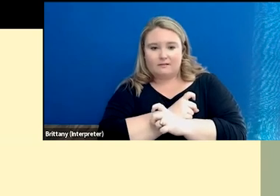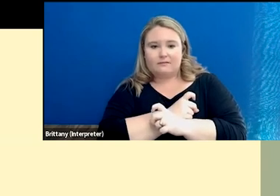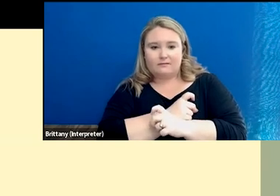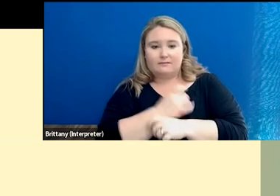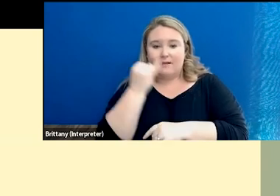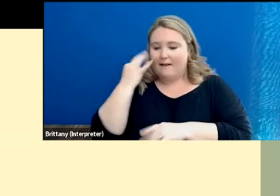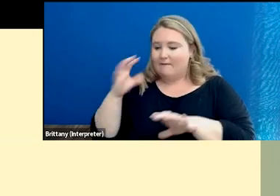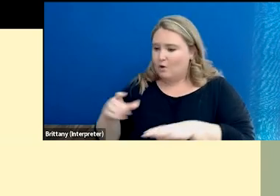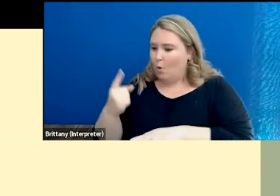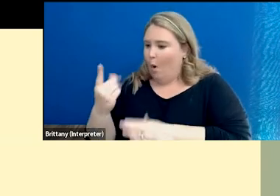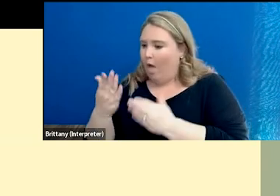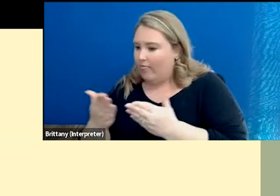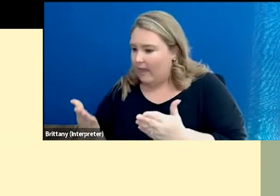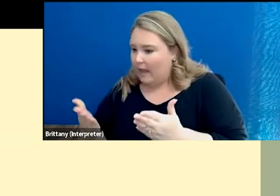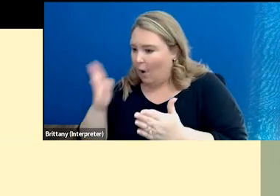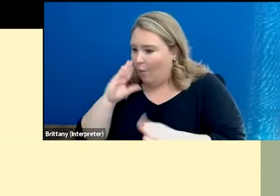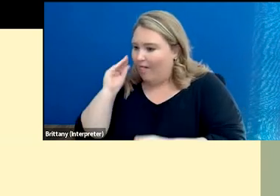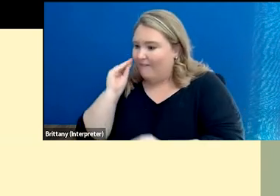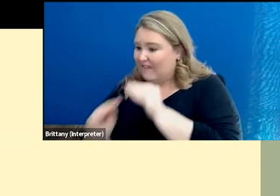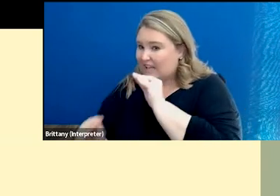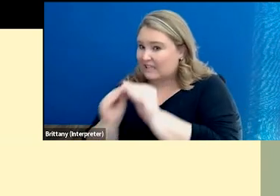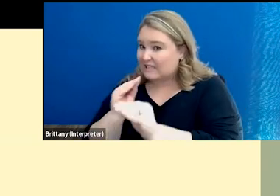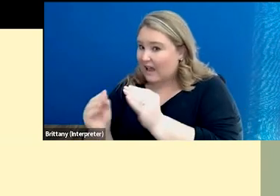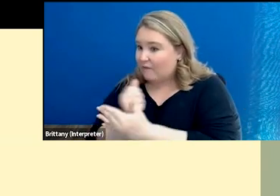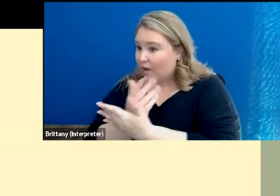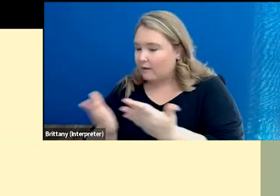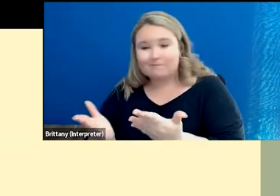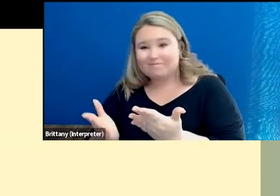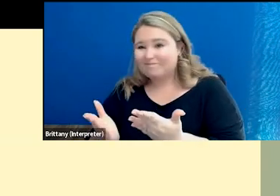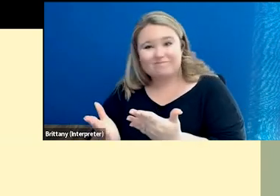No, it's comprehensive. And making sure we find the right housing